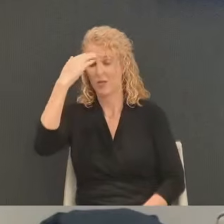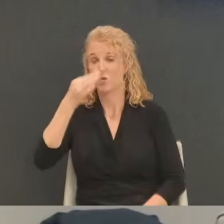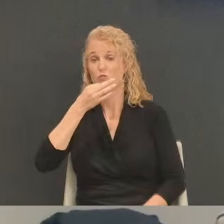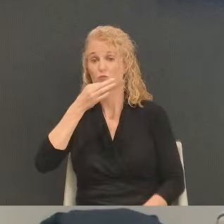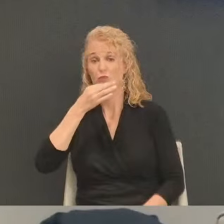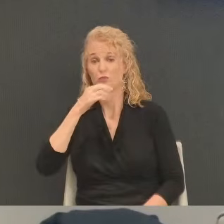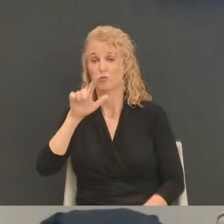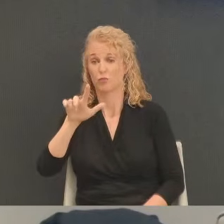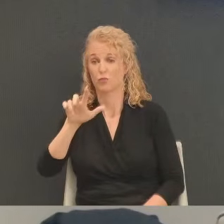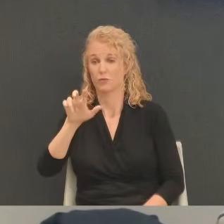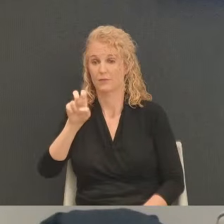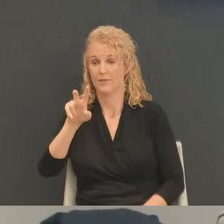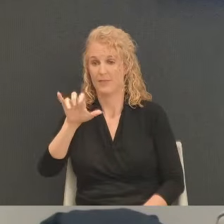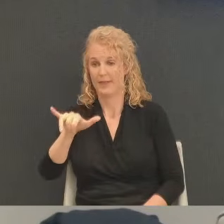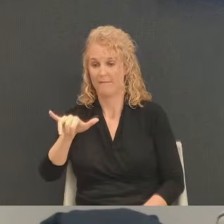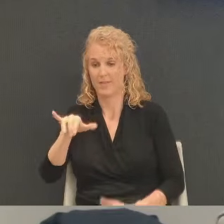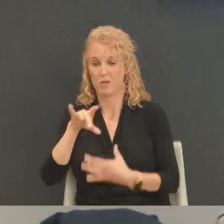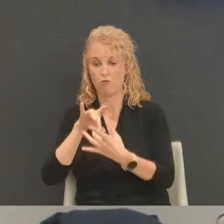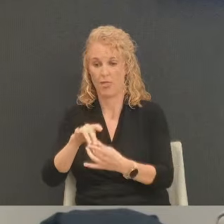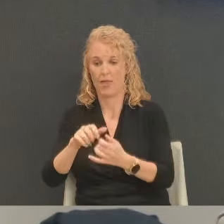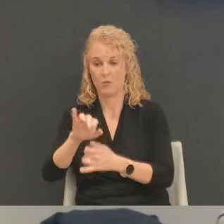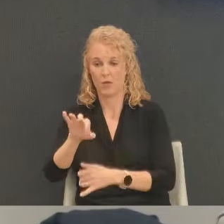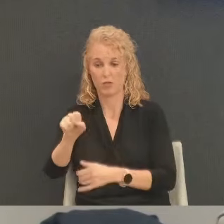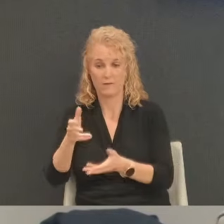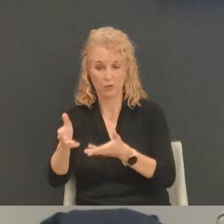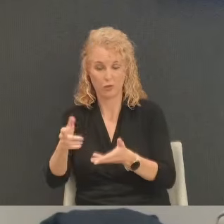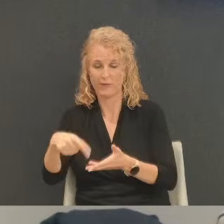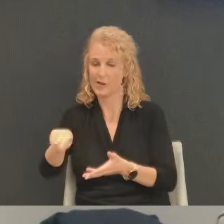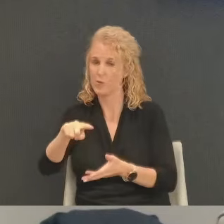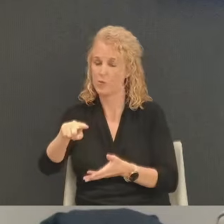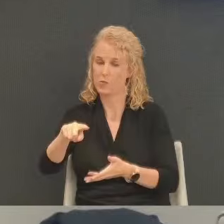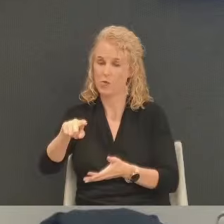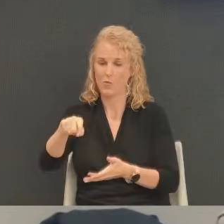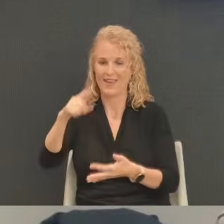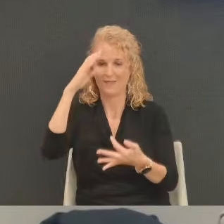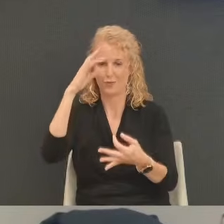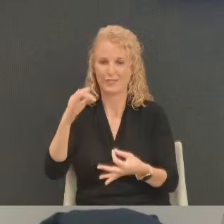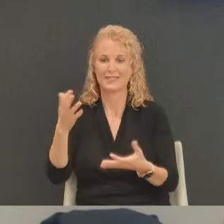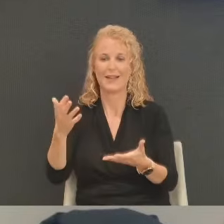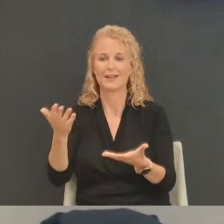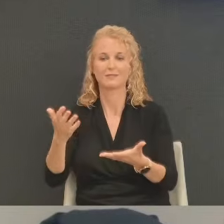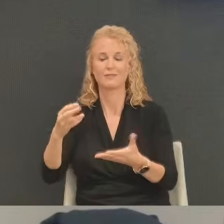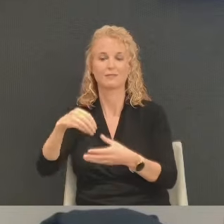us in November. and that we have to make some decisions in August about that. And I want the